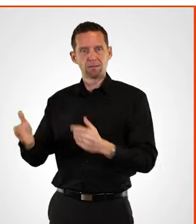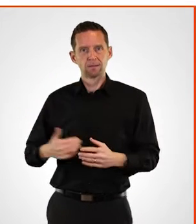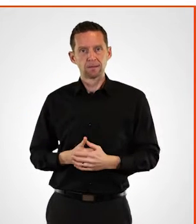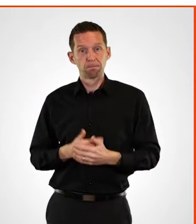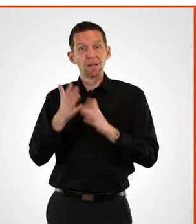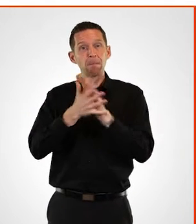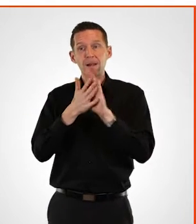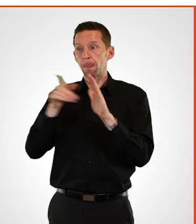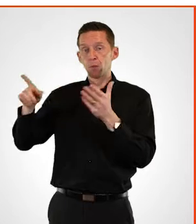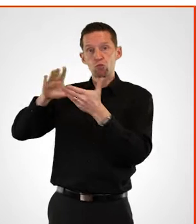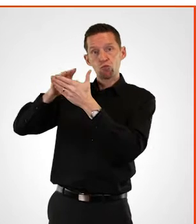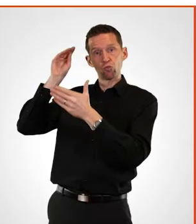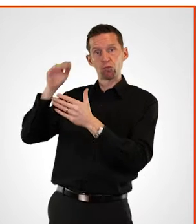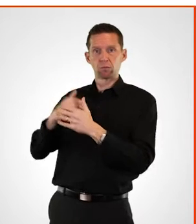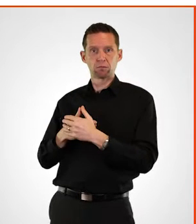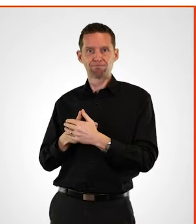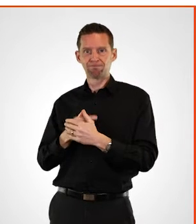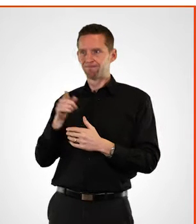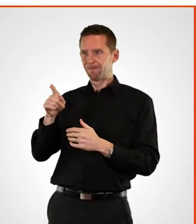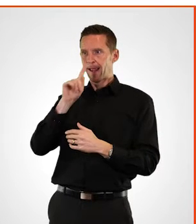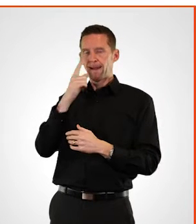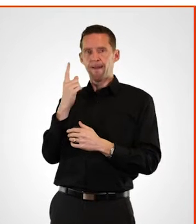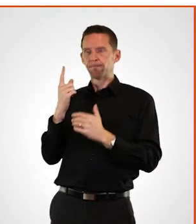That student is not going to be able to access the content.